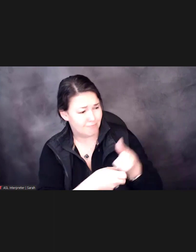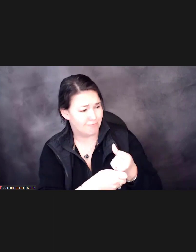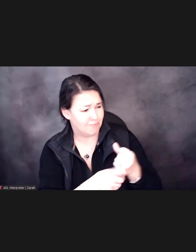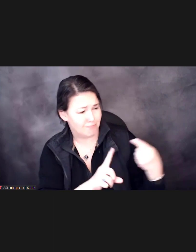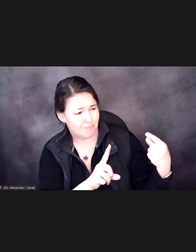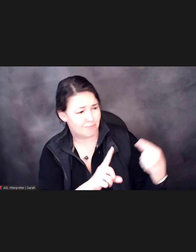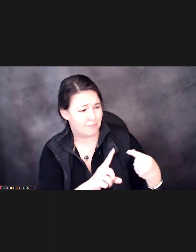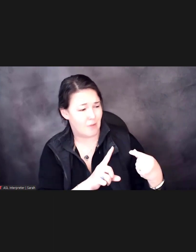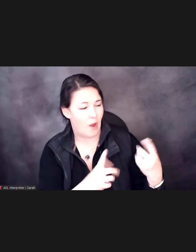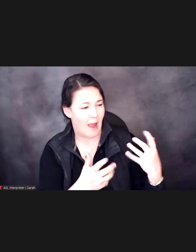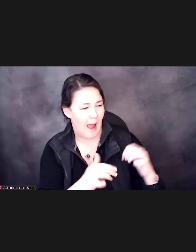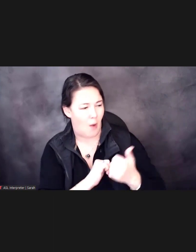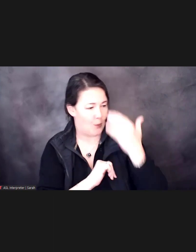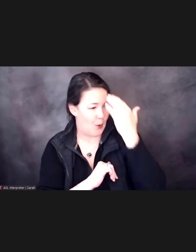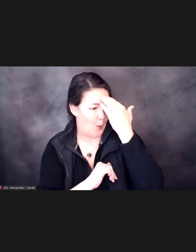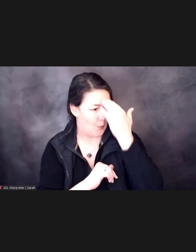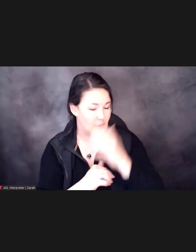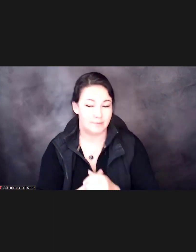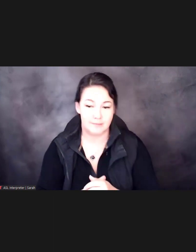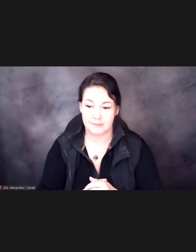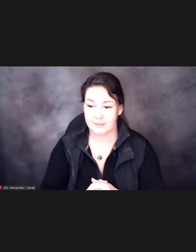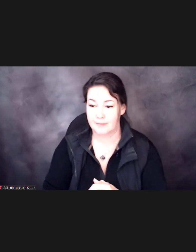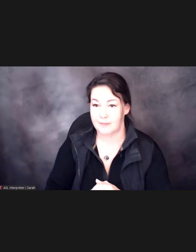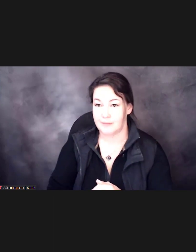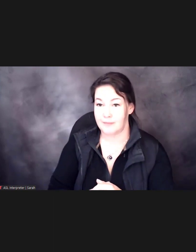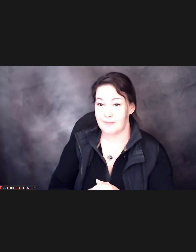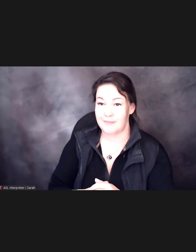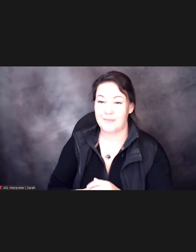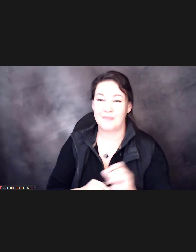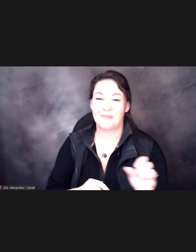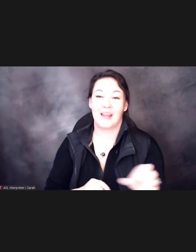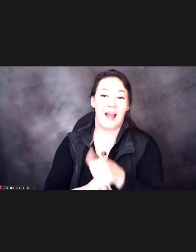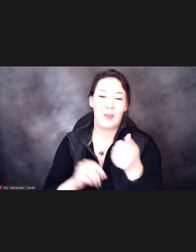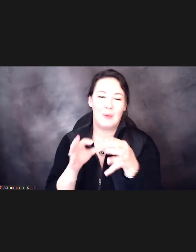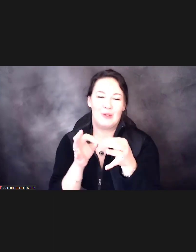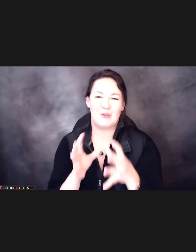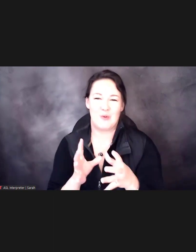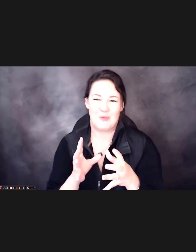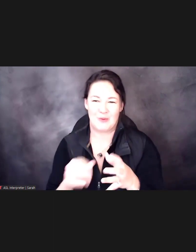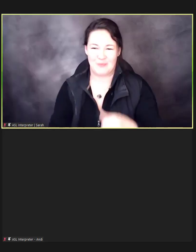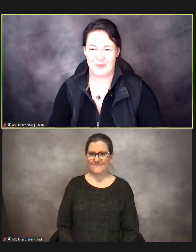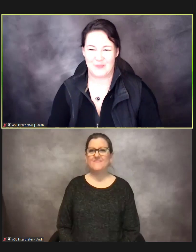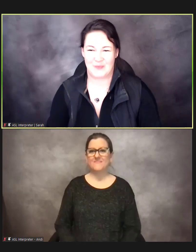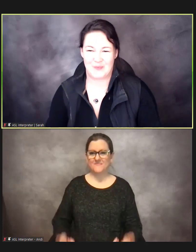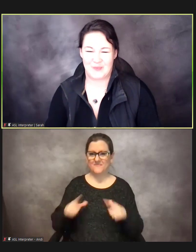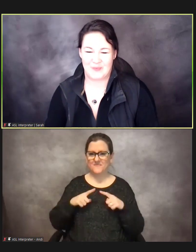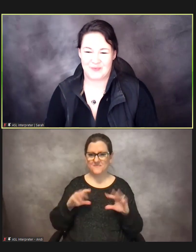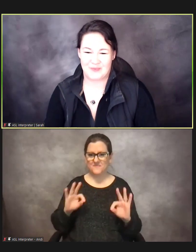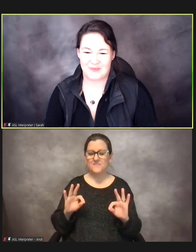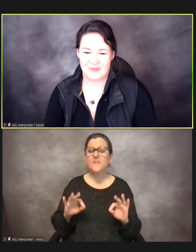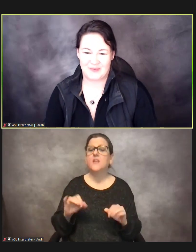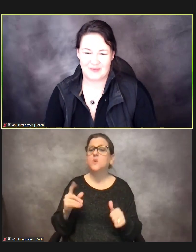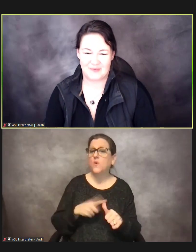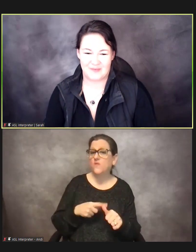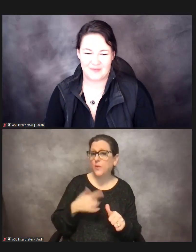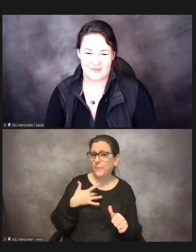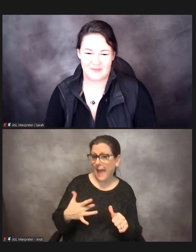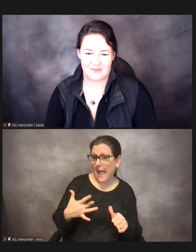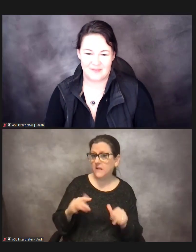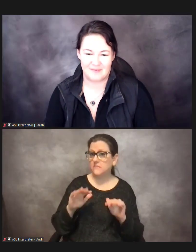here, but, Terry, give a preview of how one would know.>>: Yeah, so, the first thing that we look for is does the child have the ability